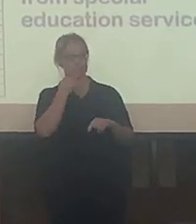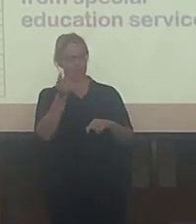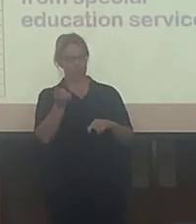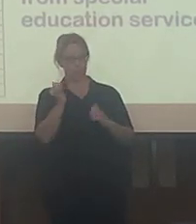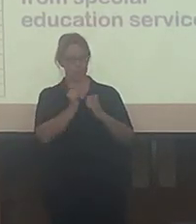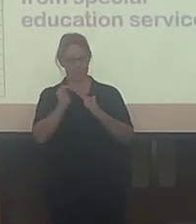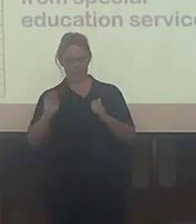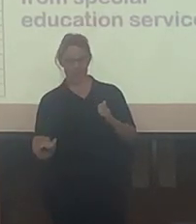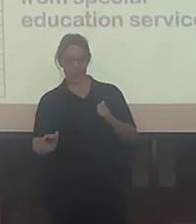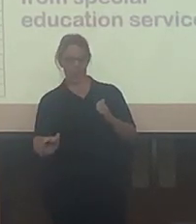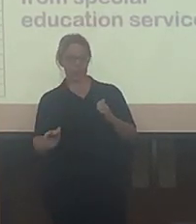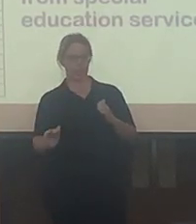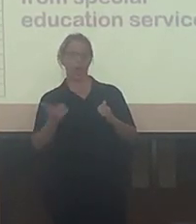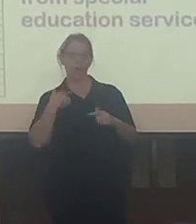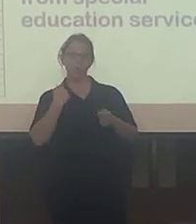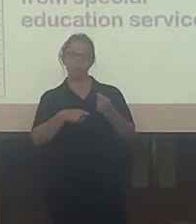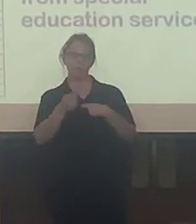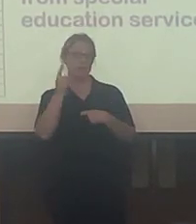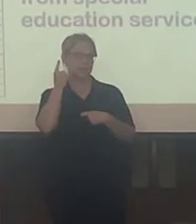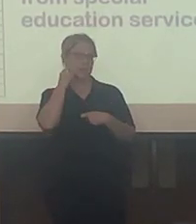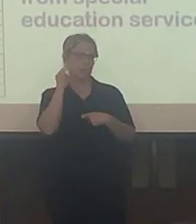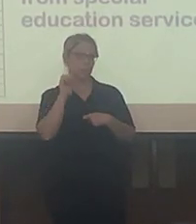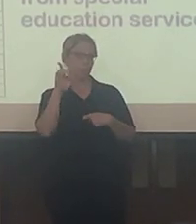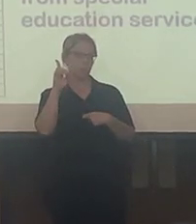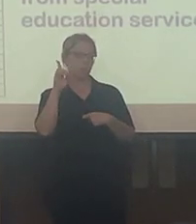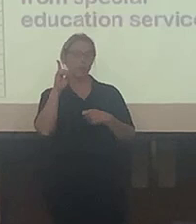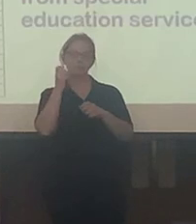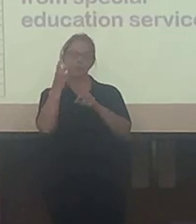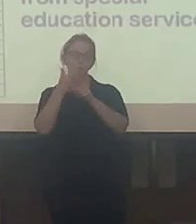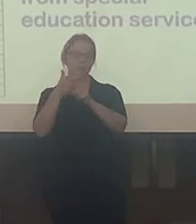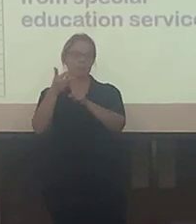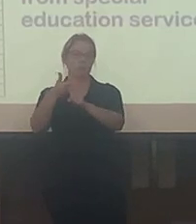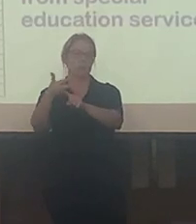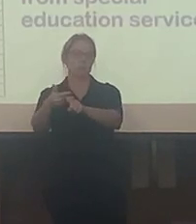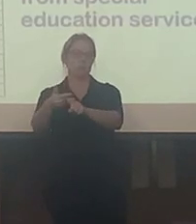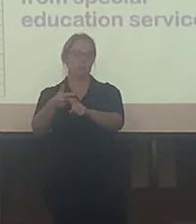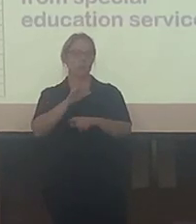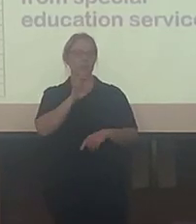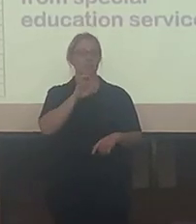i was replacing ear holes every three months and the fedex guy and i were like best friends